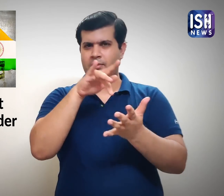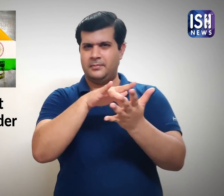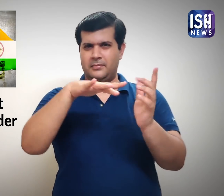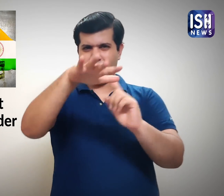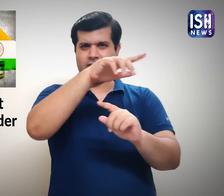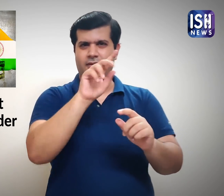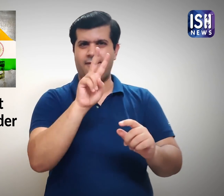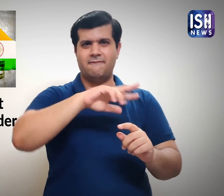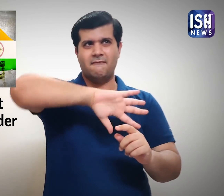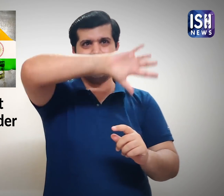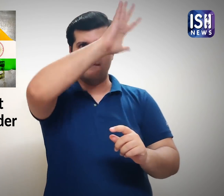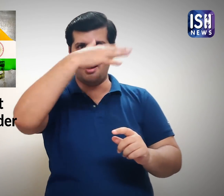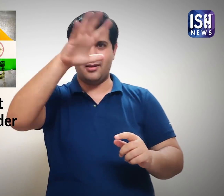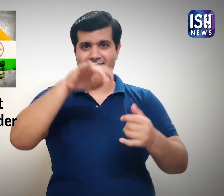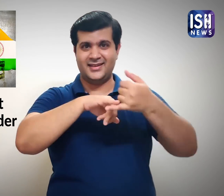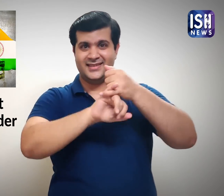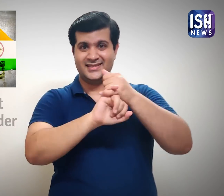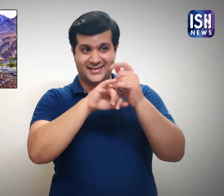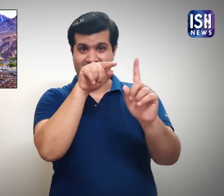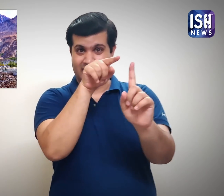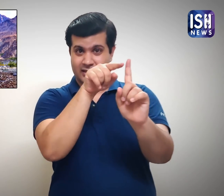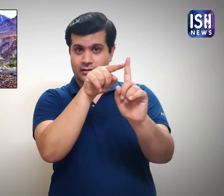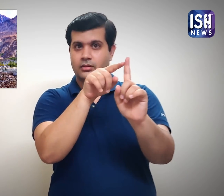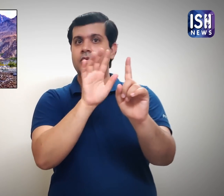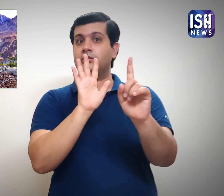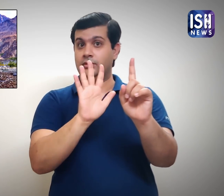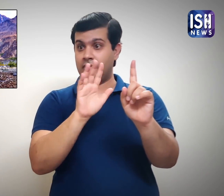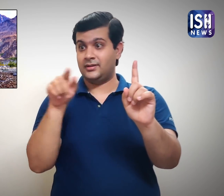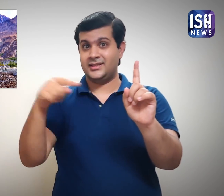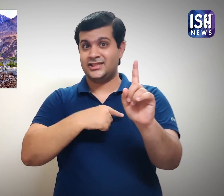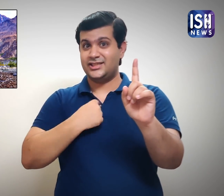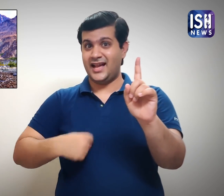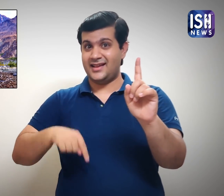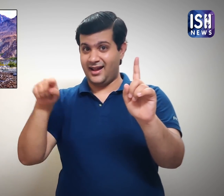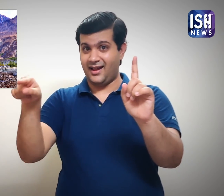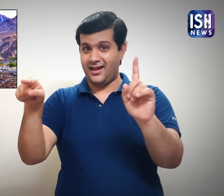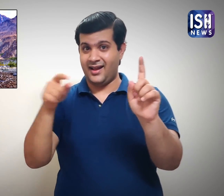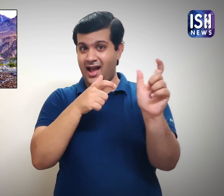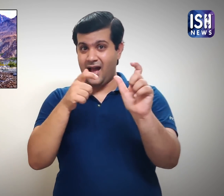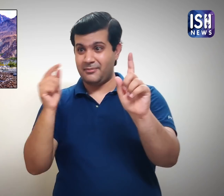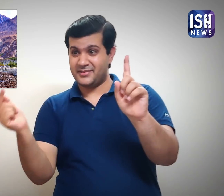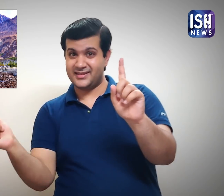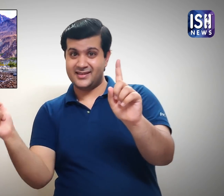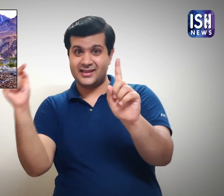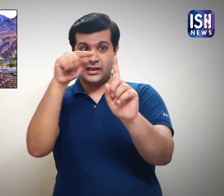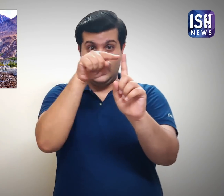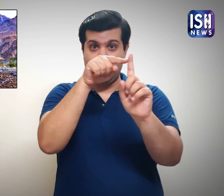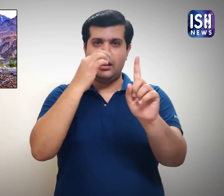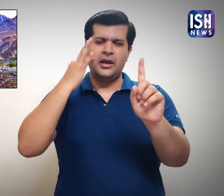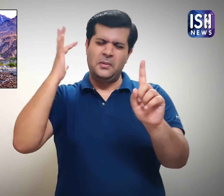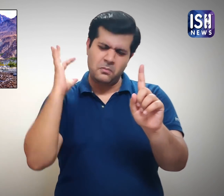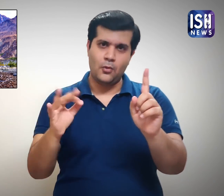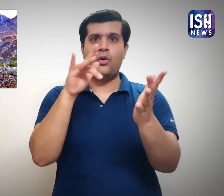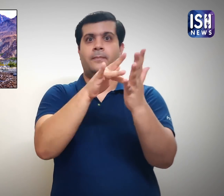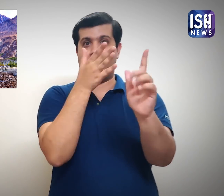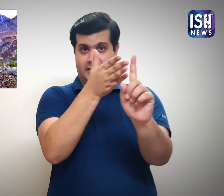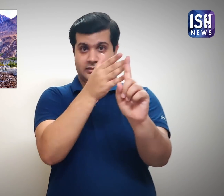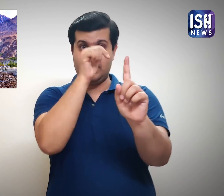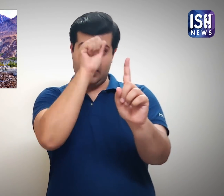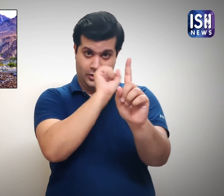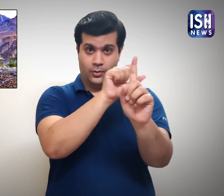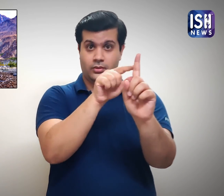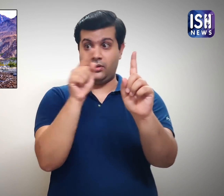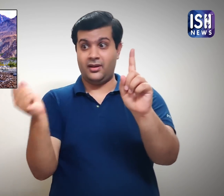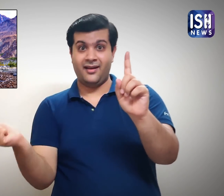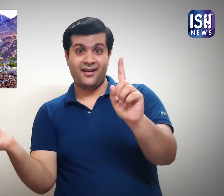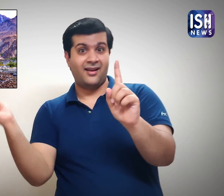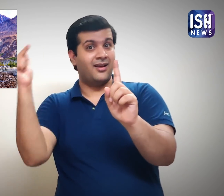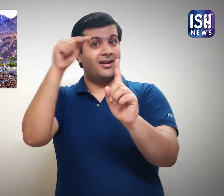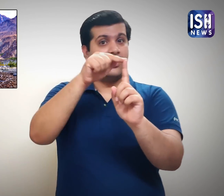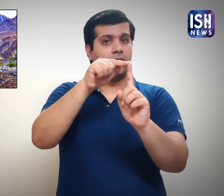If the Chinese military settles in the valley of Shyok, which is an important area for India,